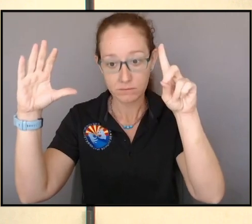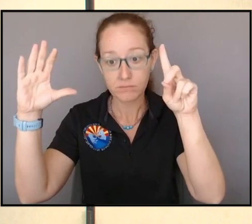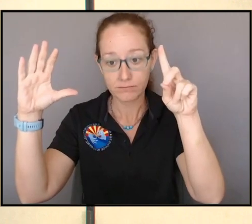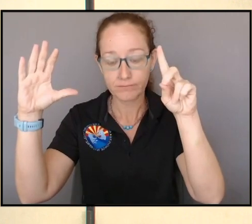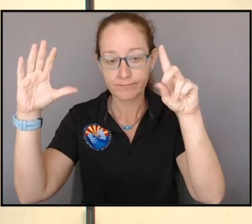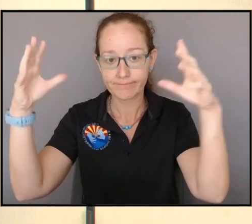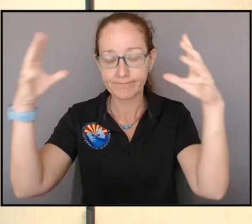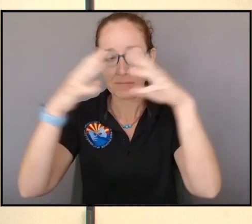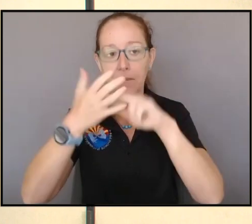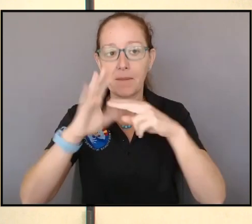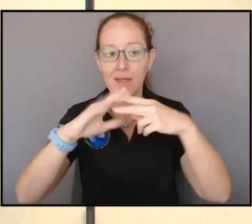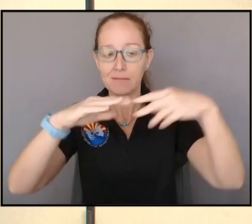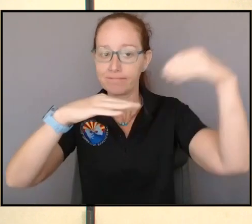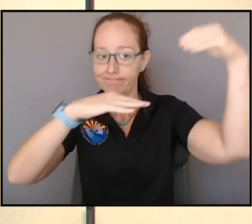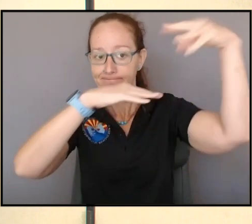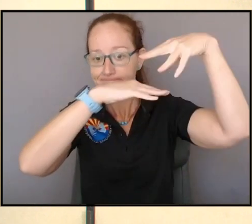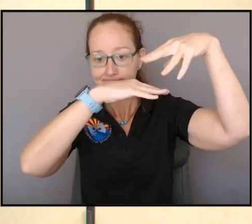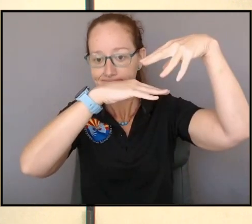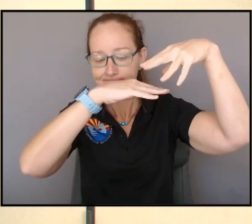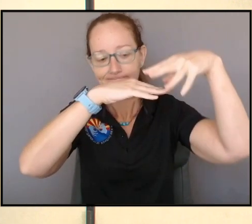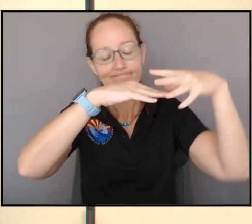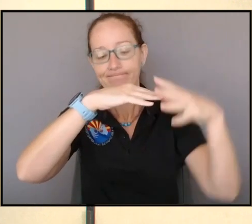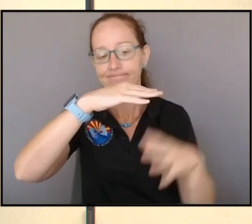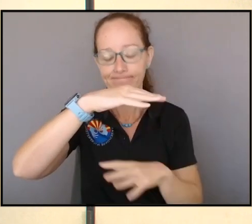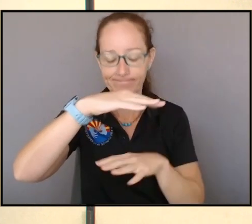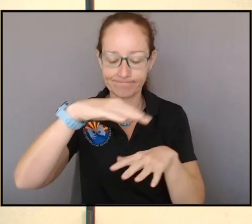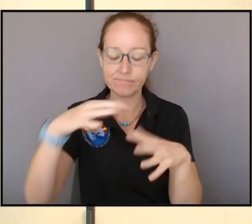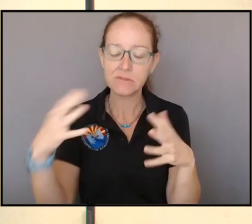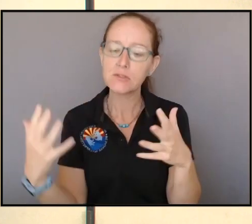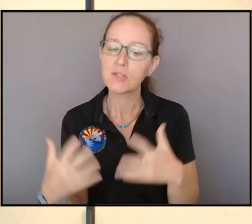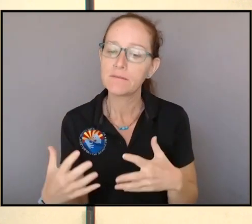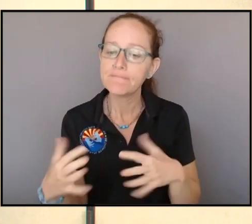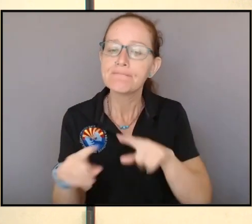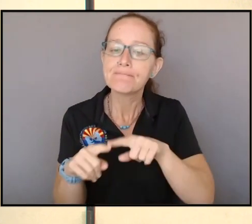out so that the fire actually has to struggle and work harder